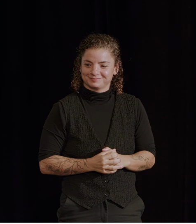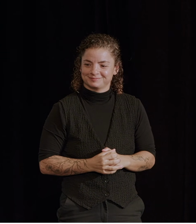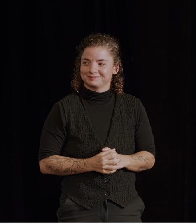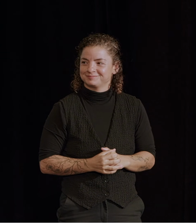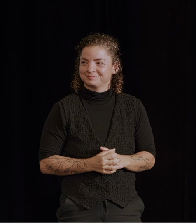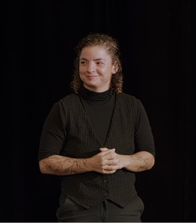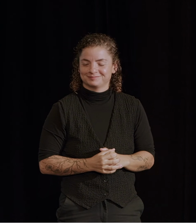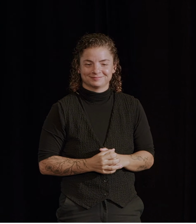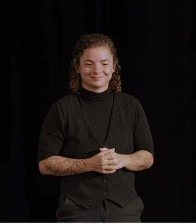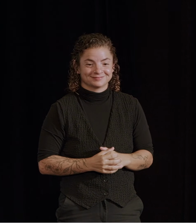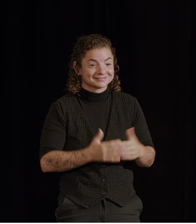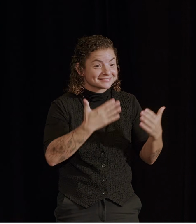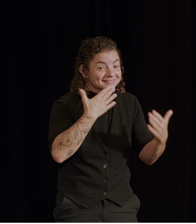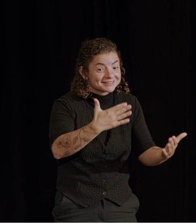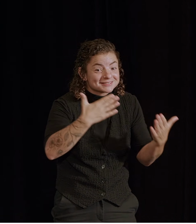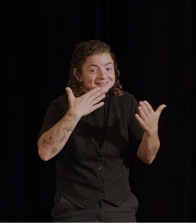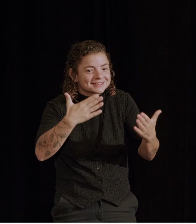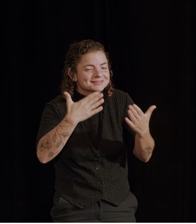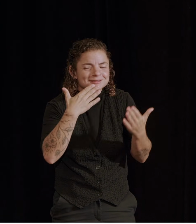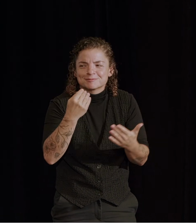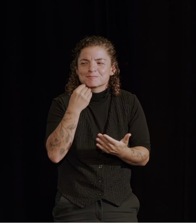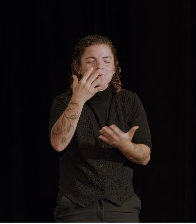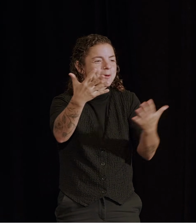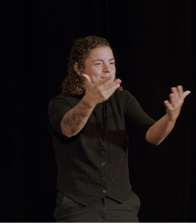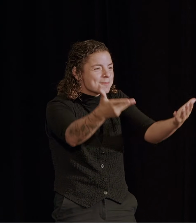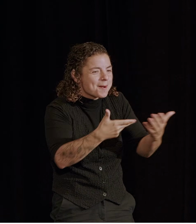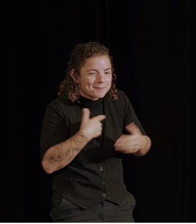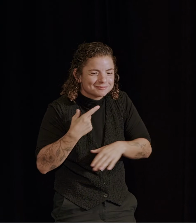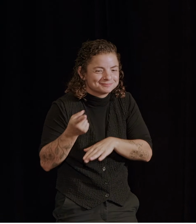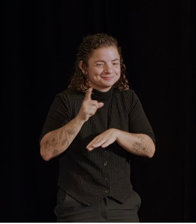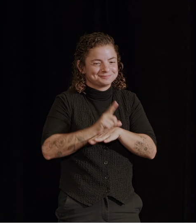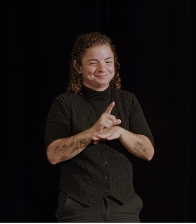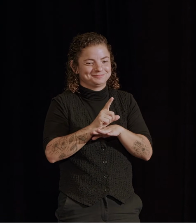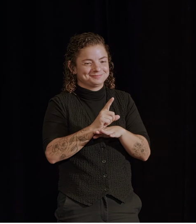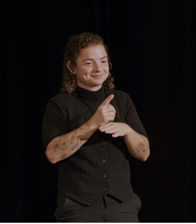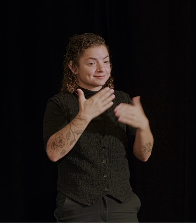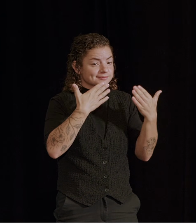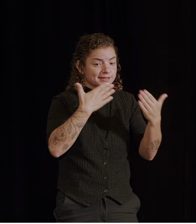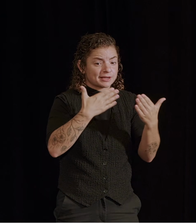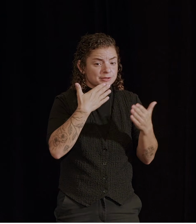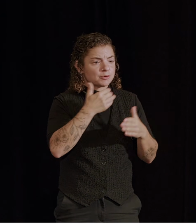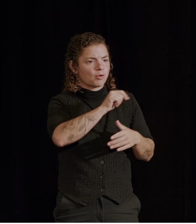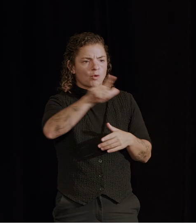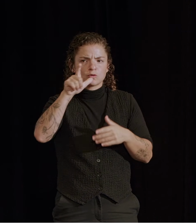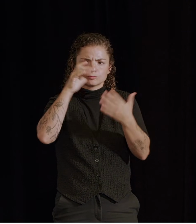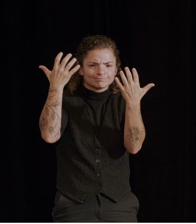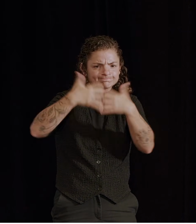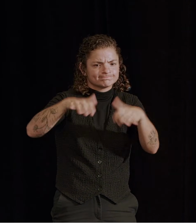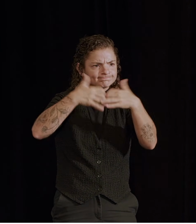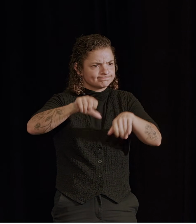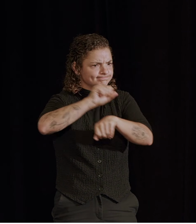Thank you for that warm welcome and thank you to the organizers for bringing together such an